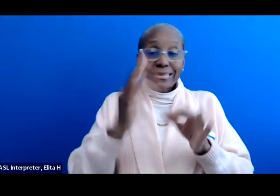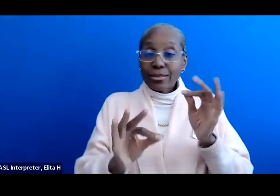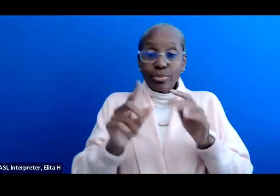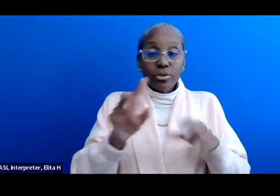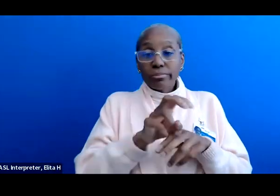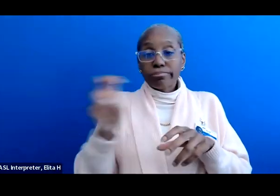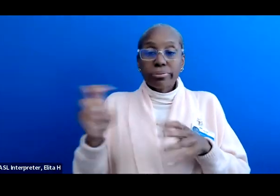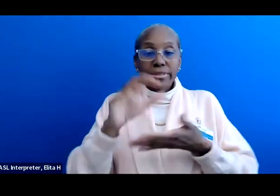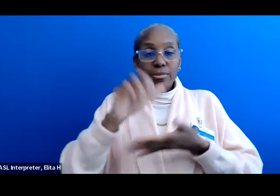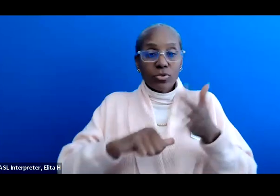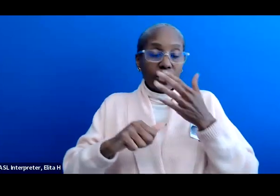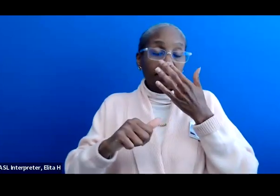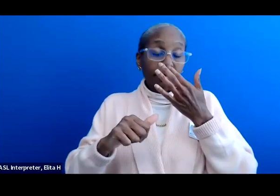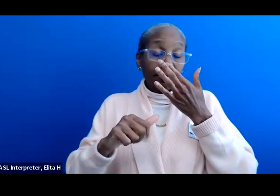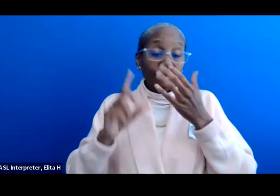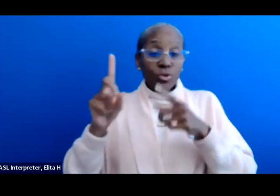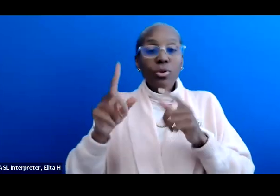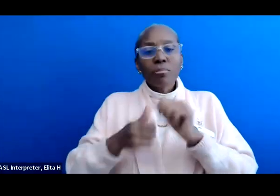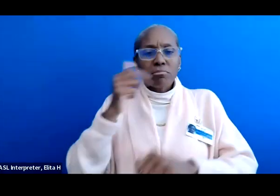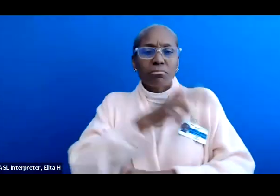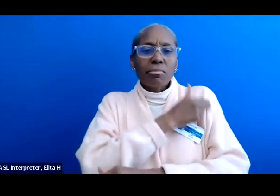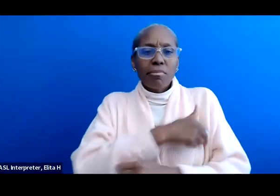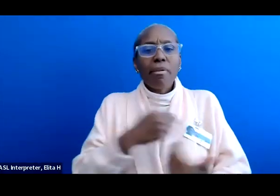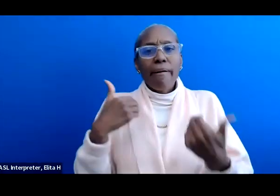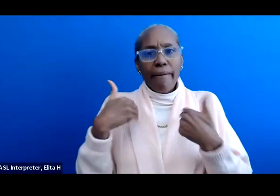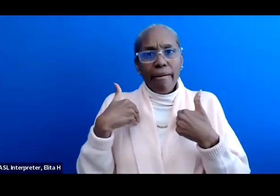But that's a good place to go because most hospitals have a wheelchair scale.